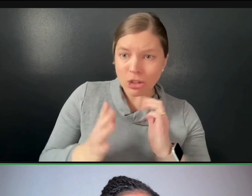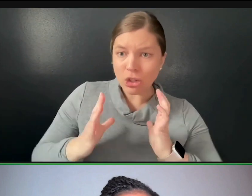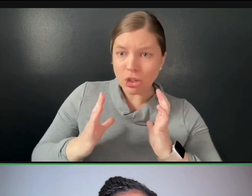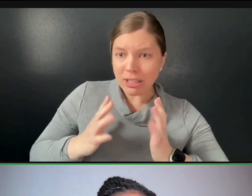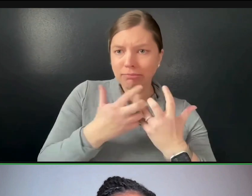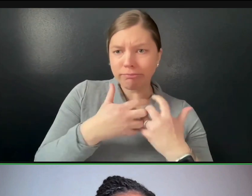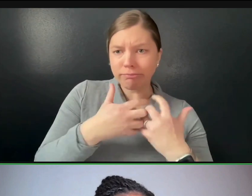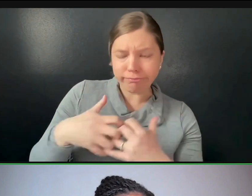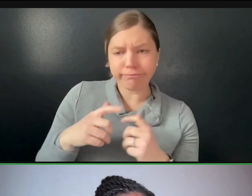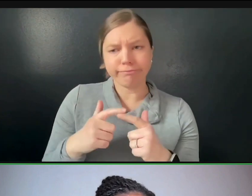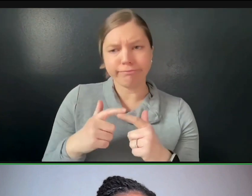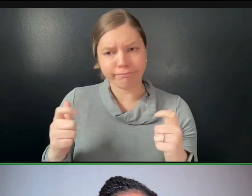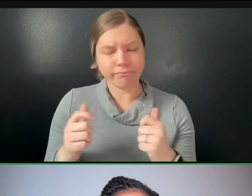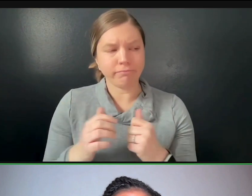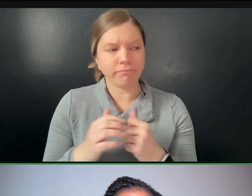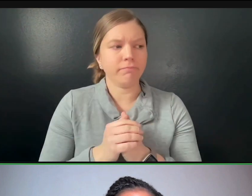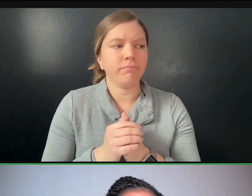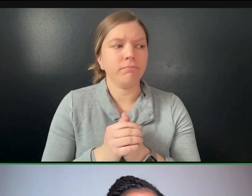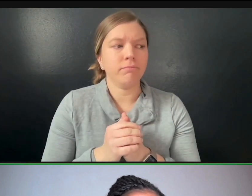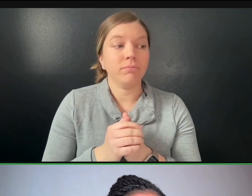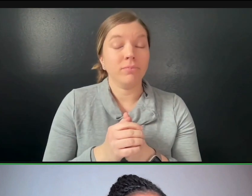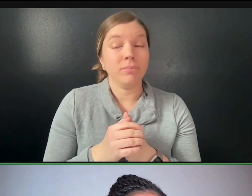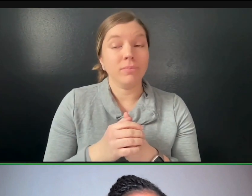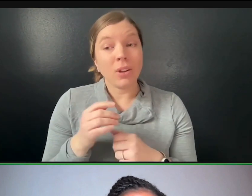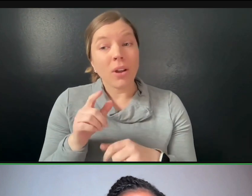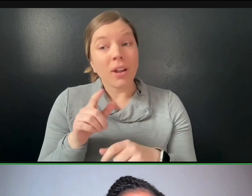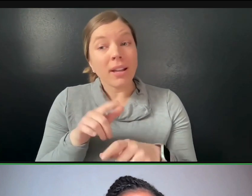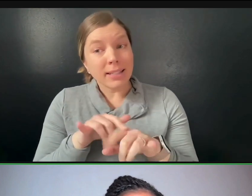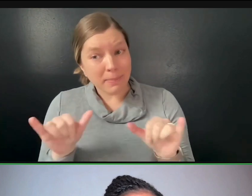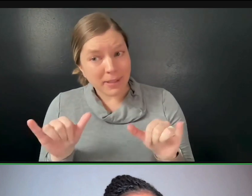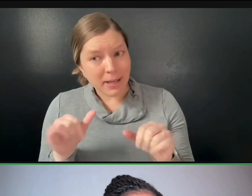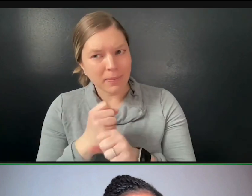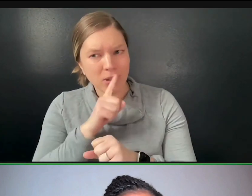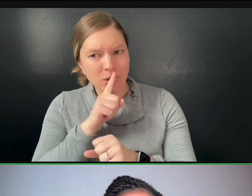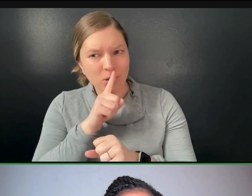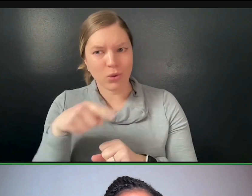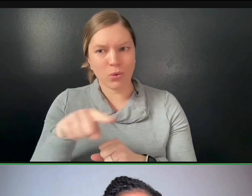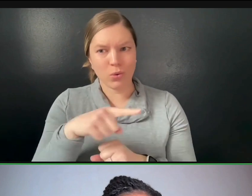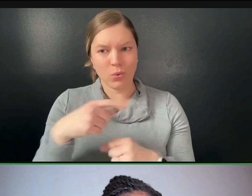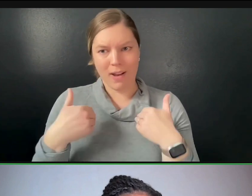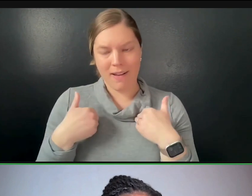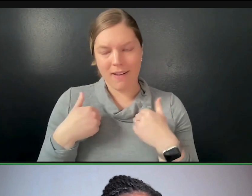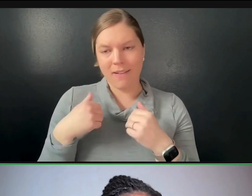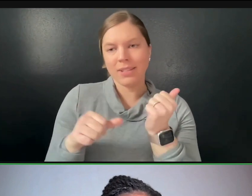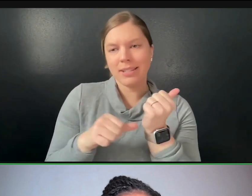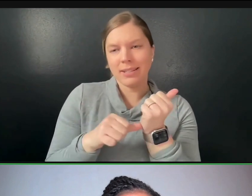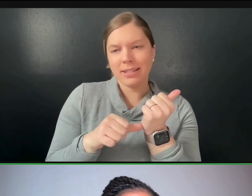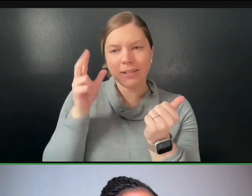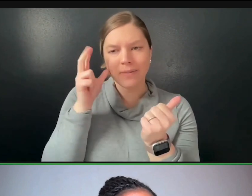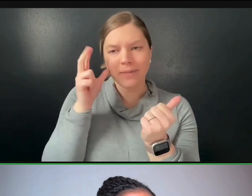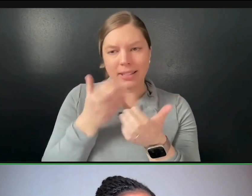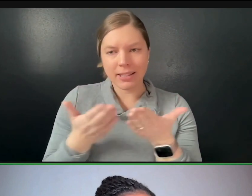providers will stand, where they will provide services, et cetera.